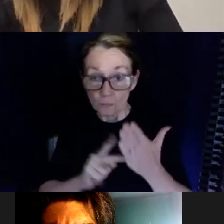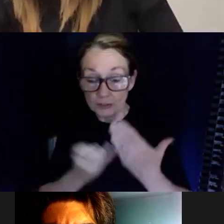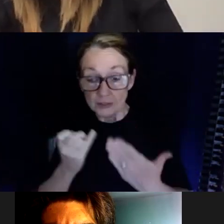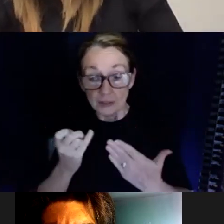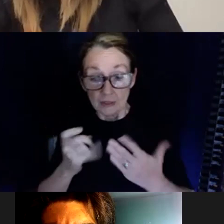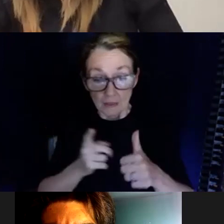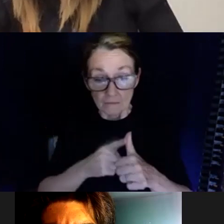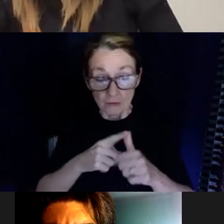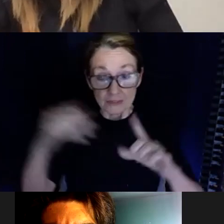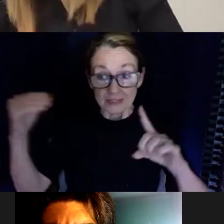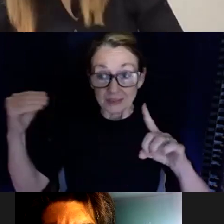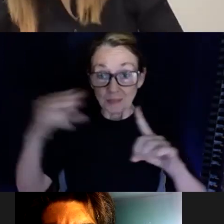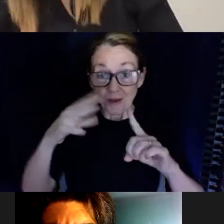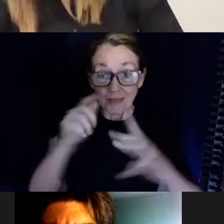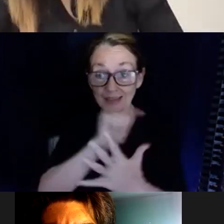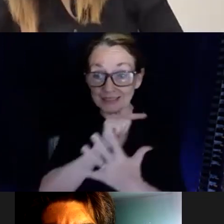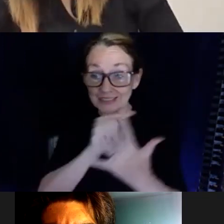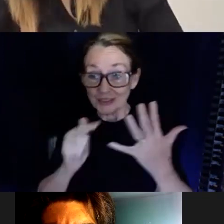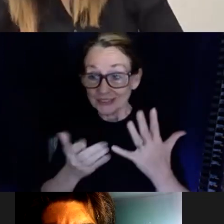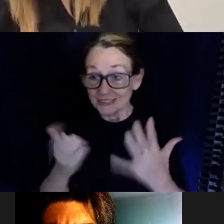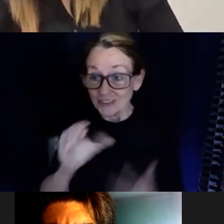AND THEN NUMBER FIVE, PROGRESS UPDATES ON THE HEALTHCARE COMMITTEE AND THE HSTP PROJECT.